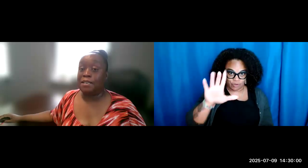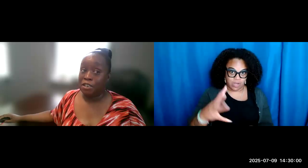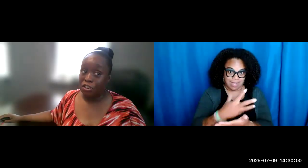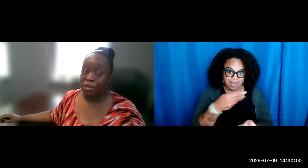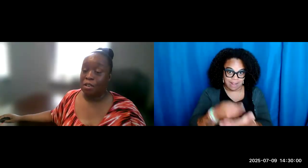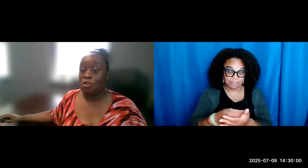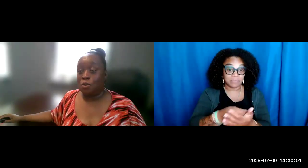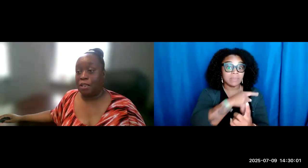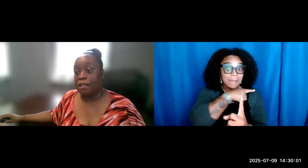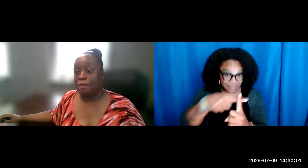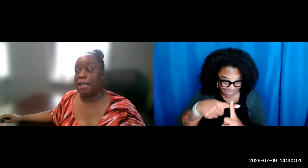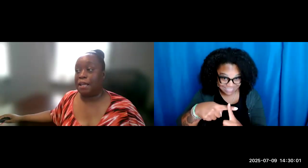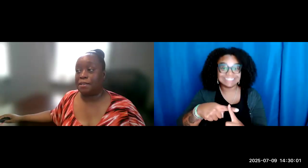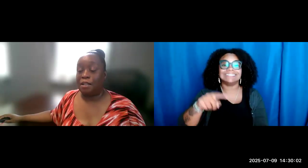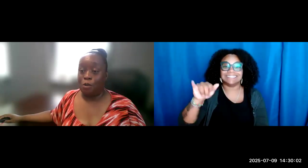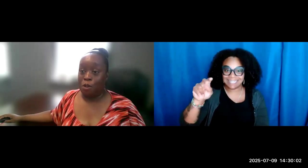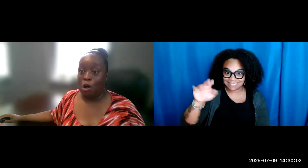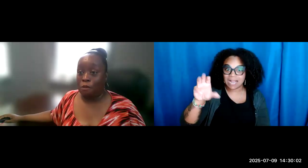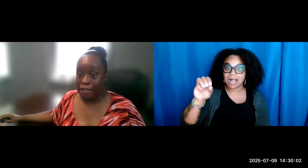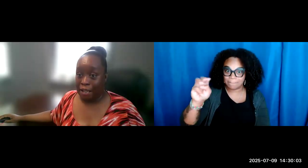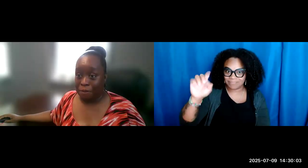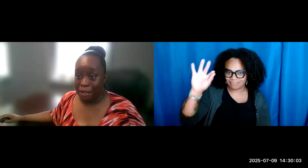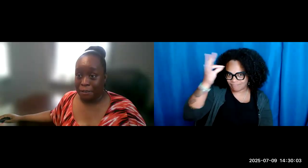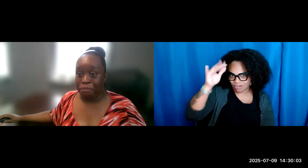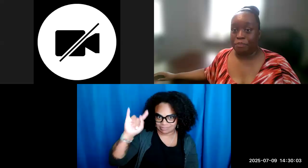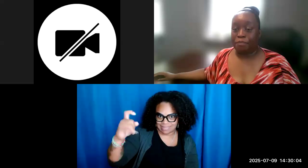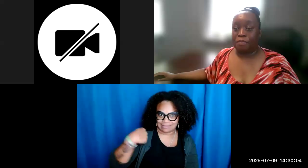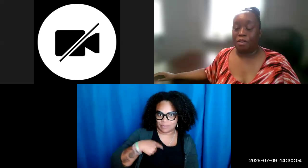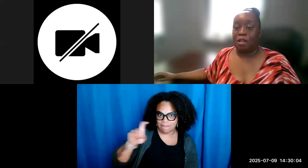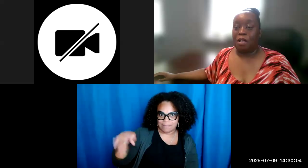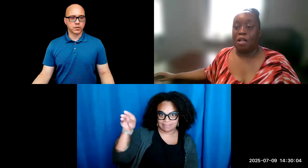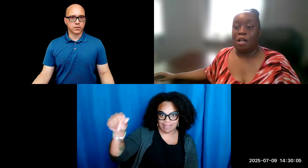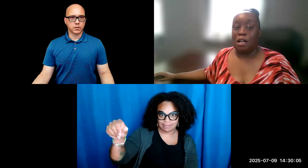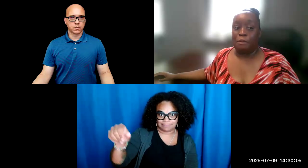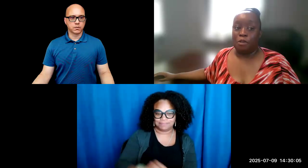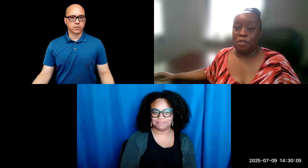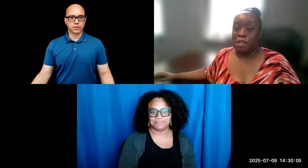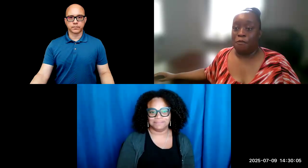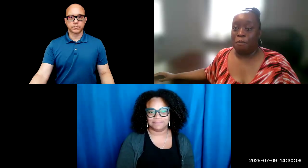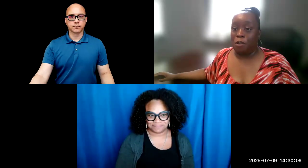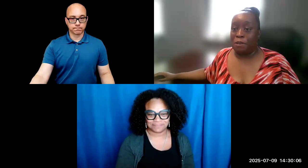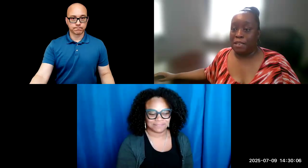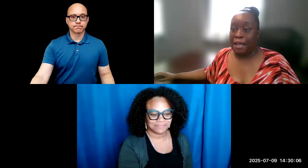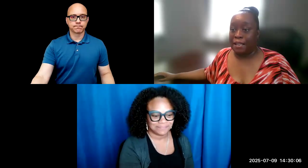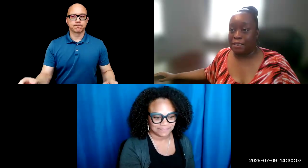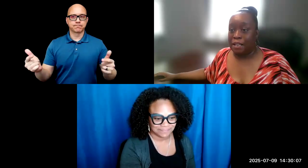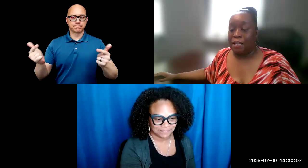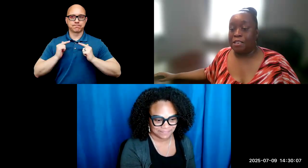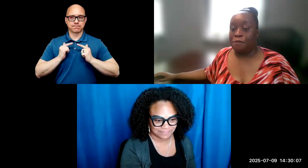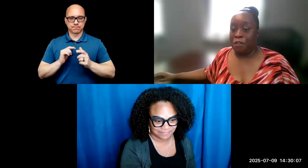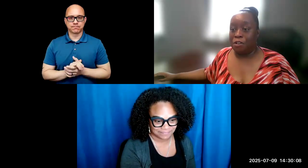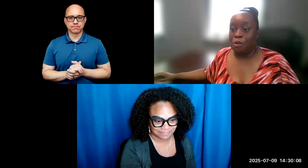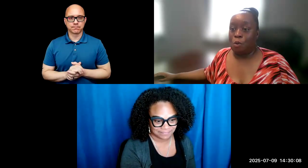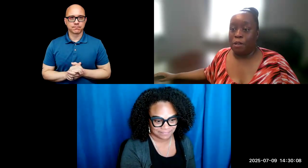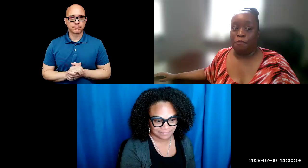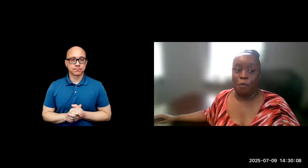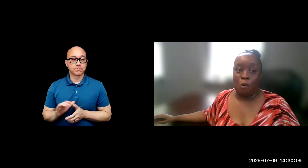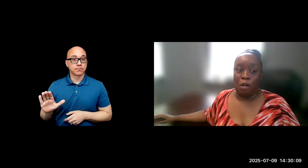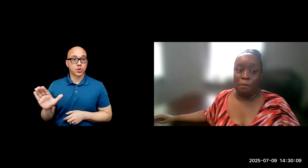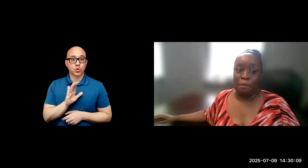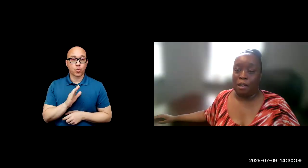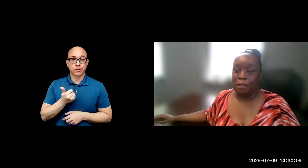in addition to the income tax we already have to pay. Your Self-Employment Tax is figured on Form